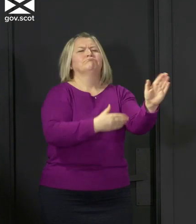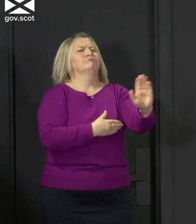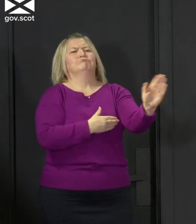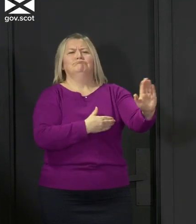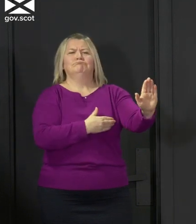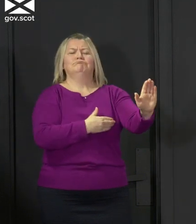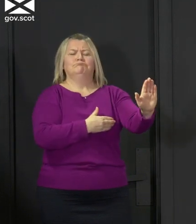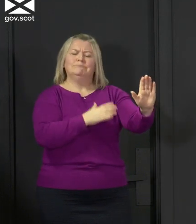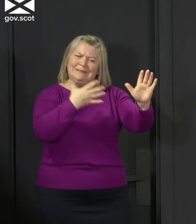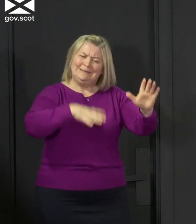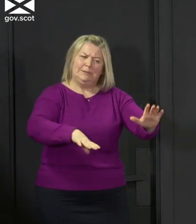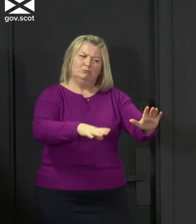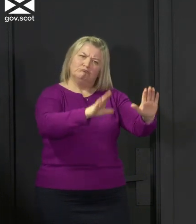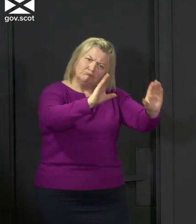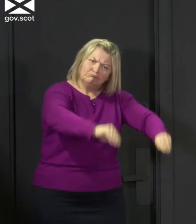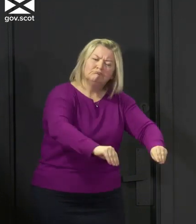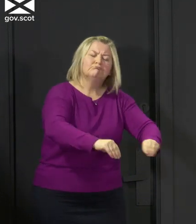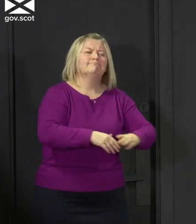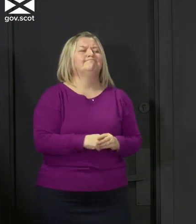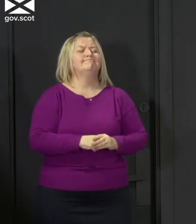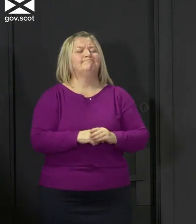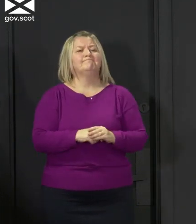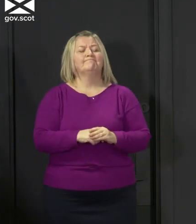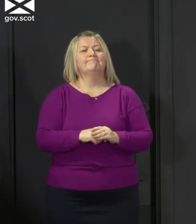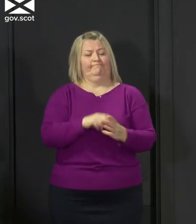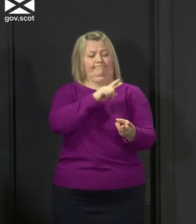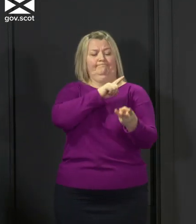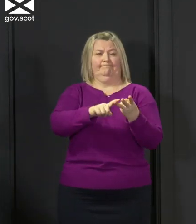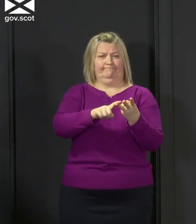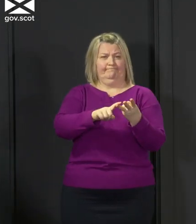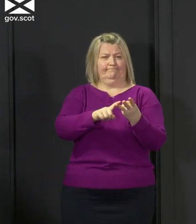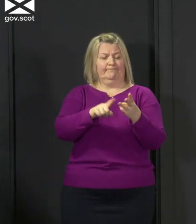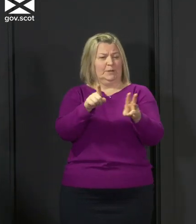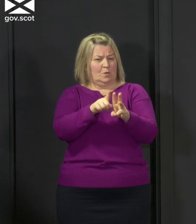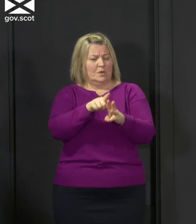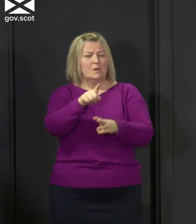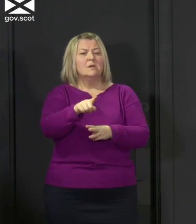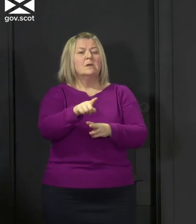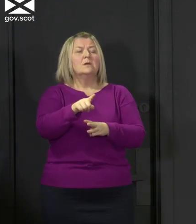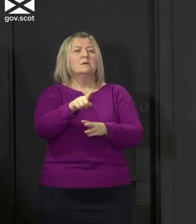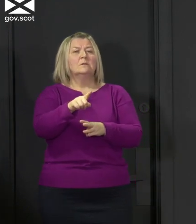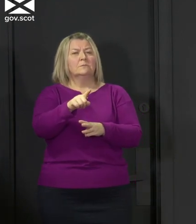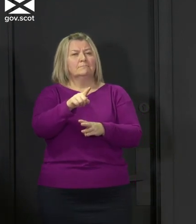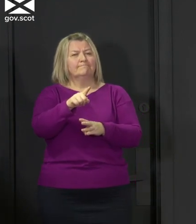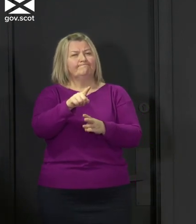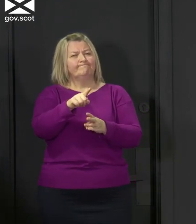The final point I want to make is simply to underline once again that, although these